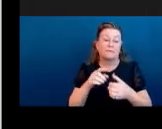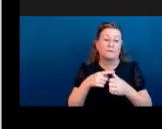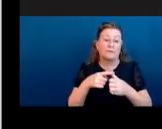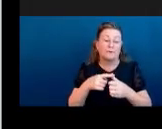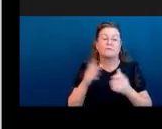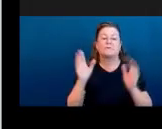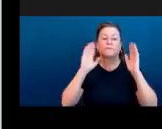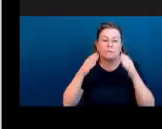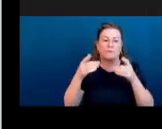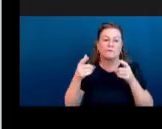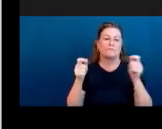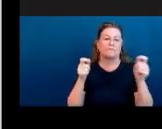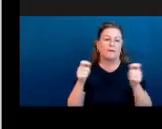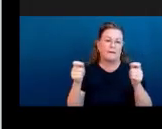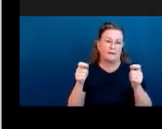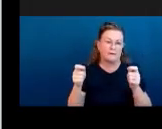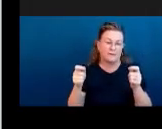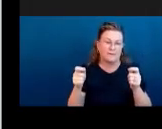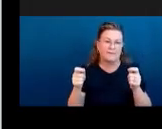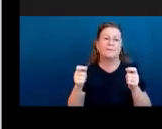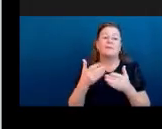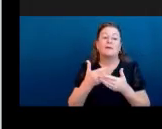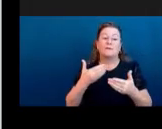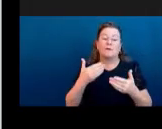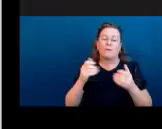can expect them to get curious about food and trying new food.